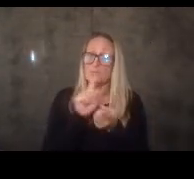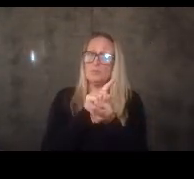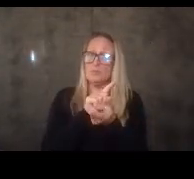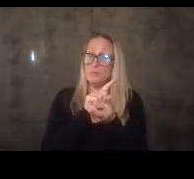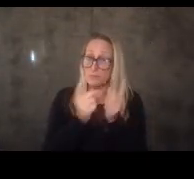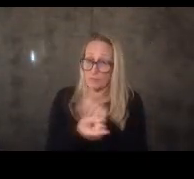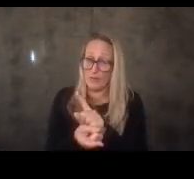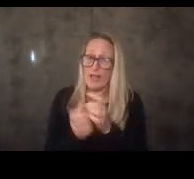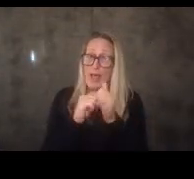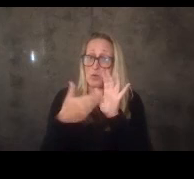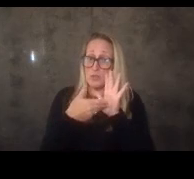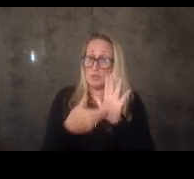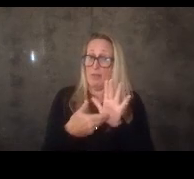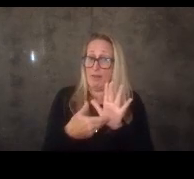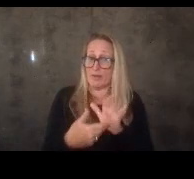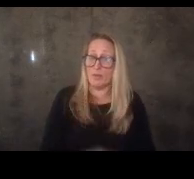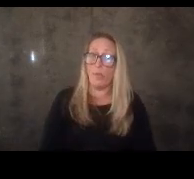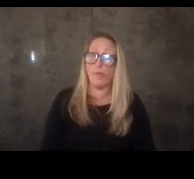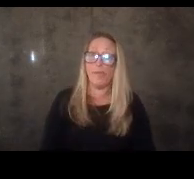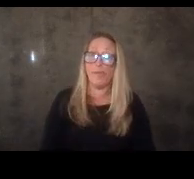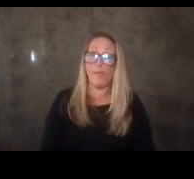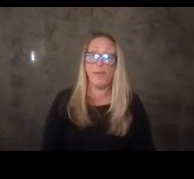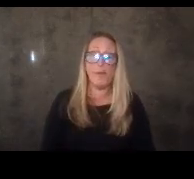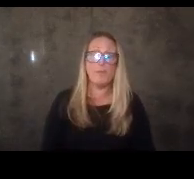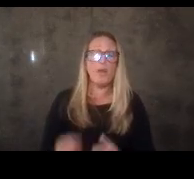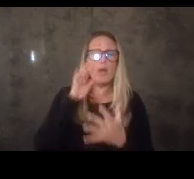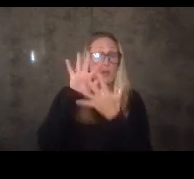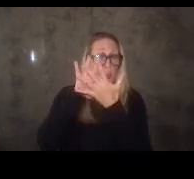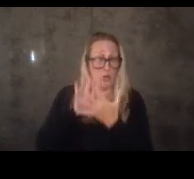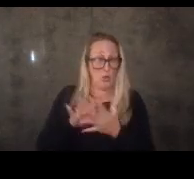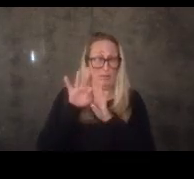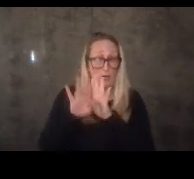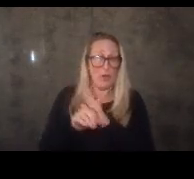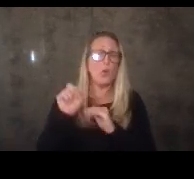displays you. With either like a blurred background, or you can